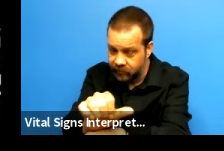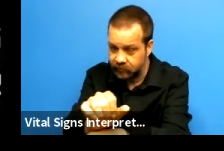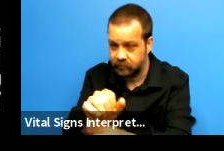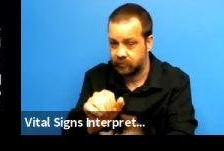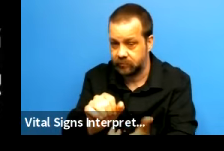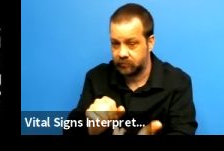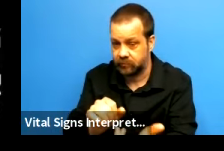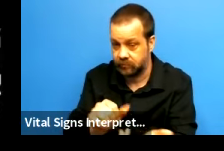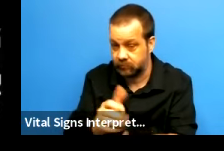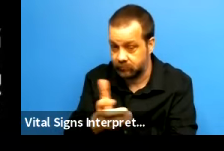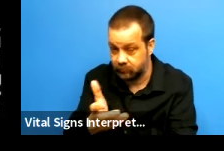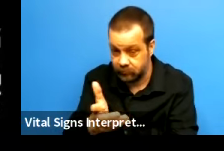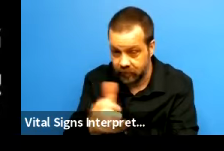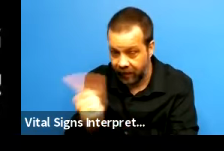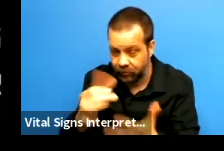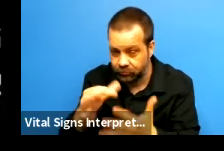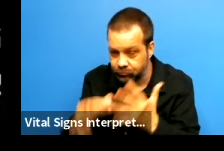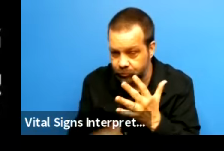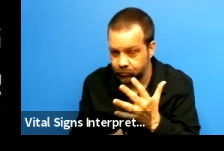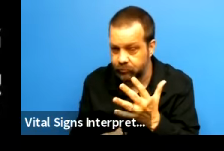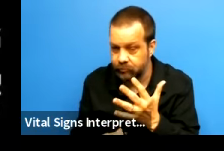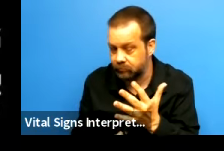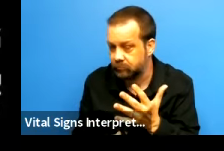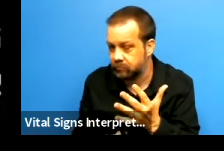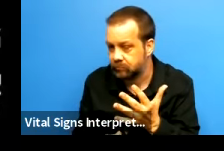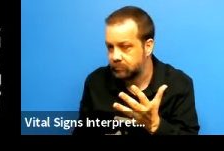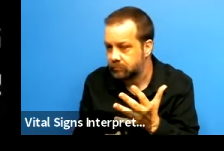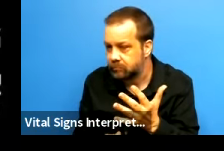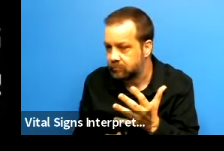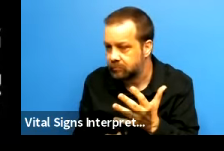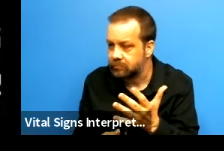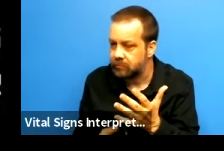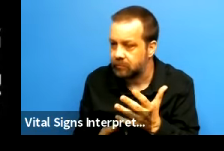So there may be alternative methods of transportation.